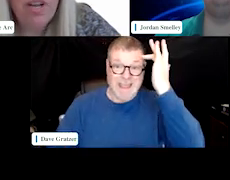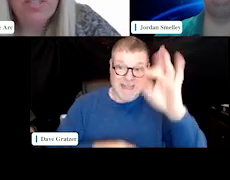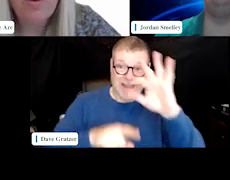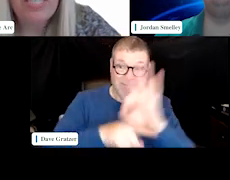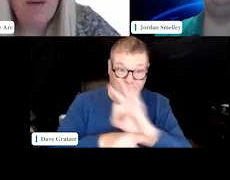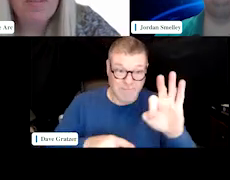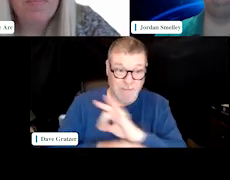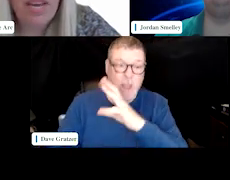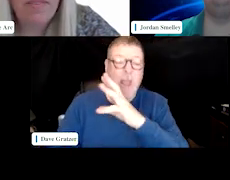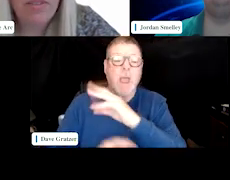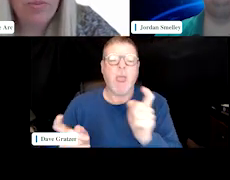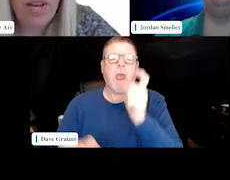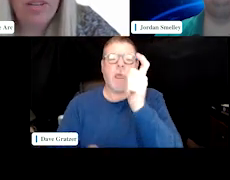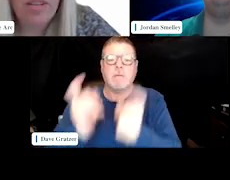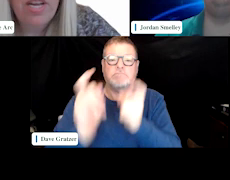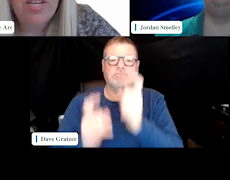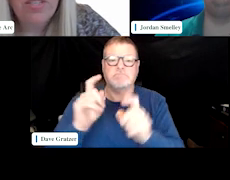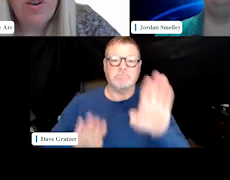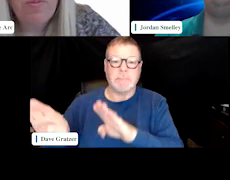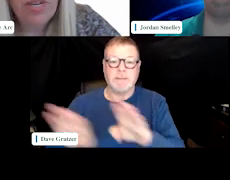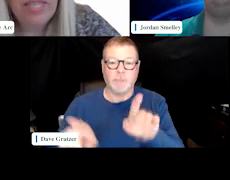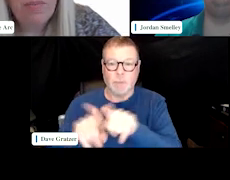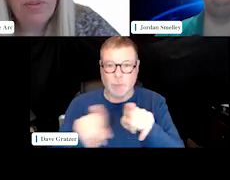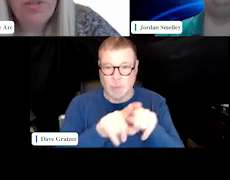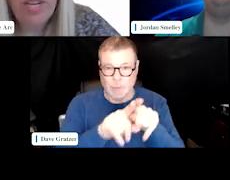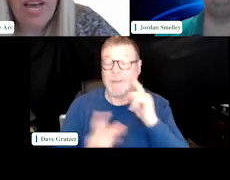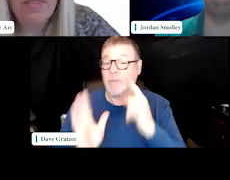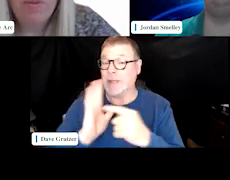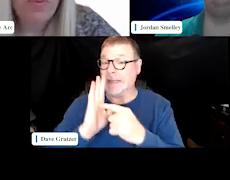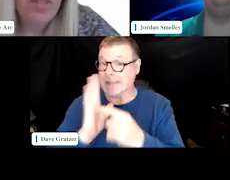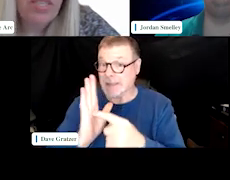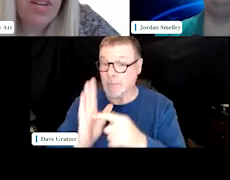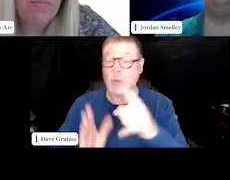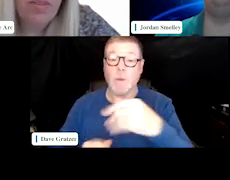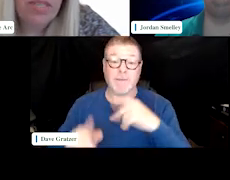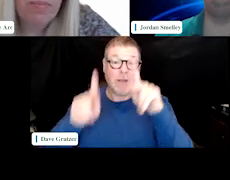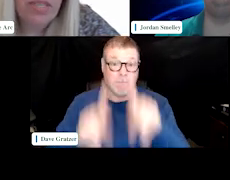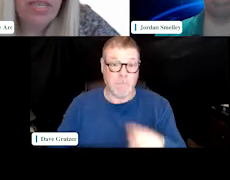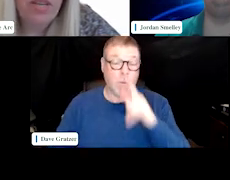but also adaptive behavior as well. So for example, you could have someone with a developmental disability